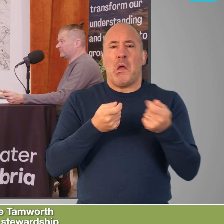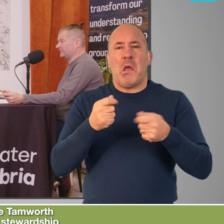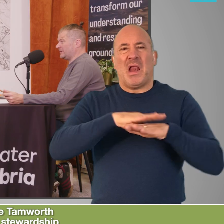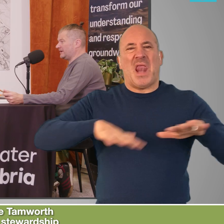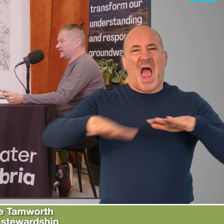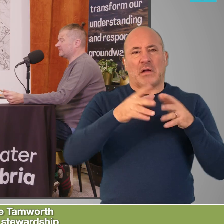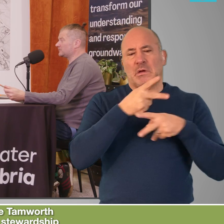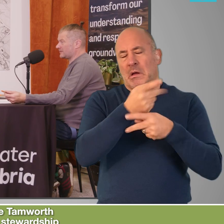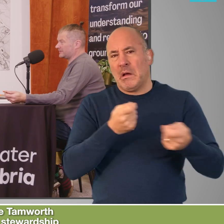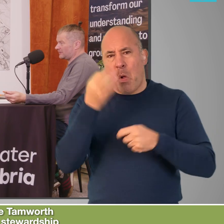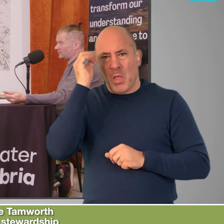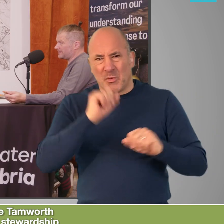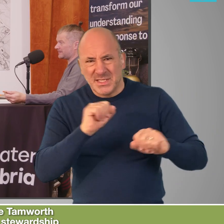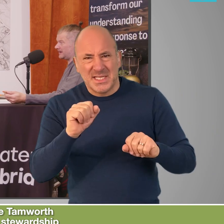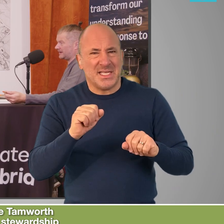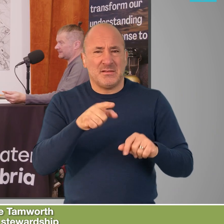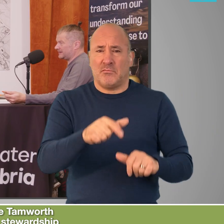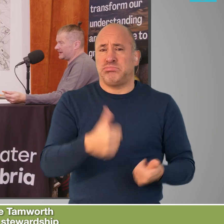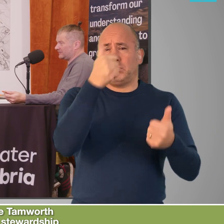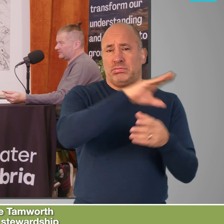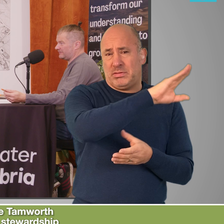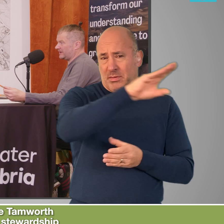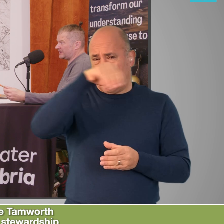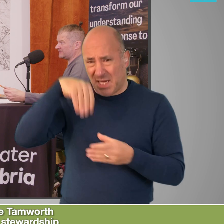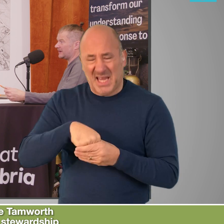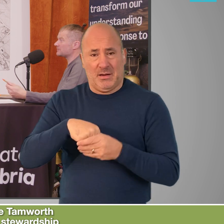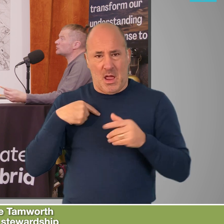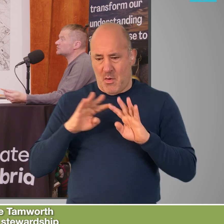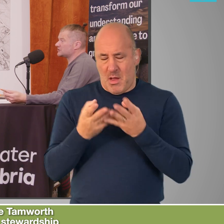their influence on the Tamworth and their kind of land stewardship